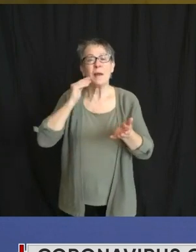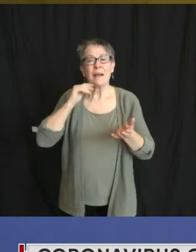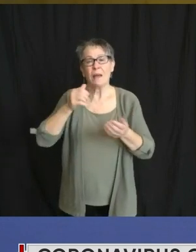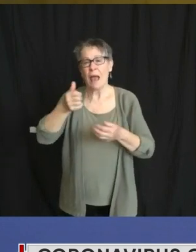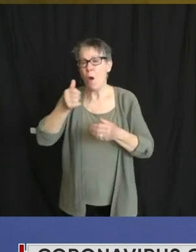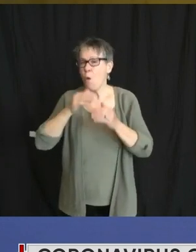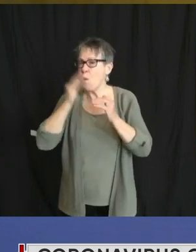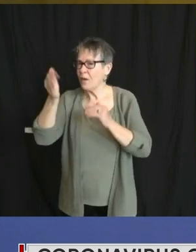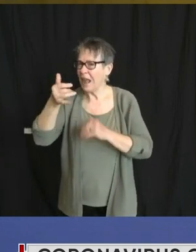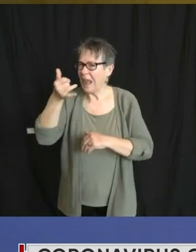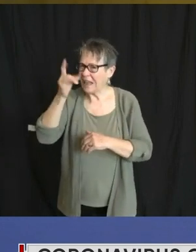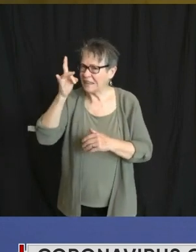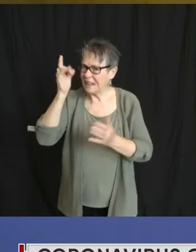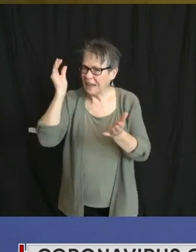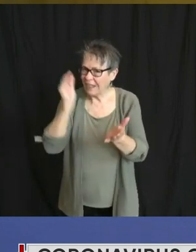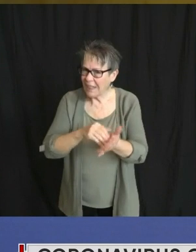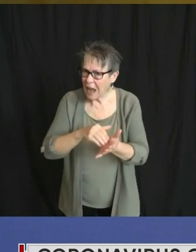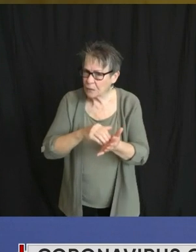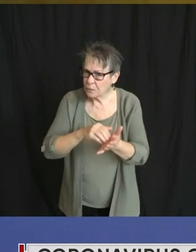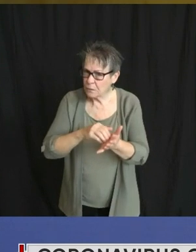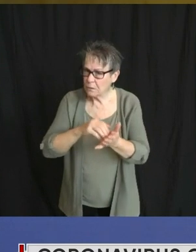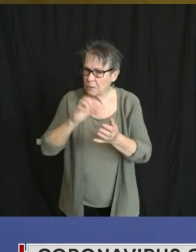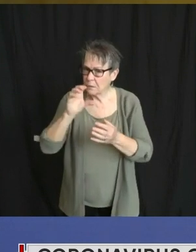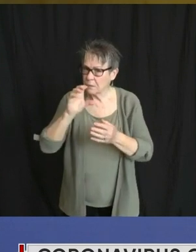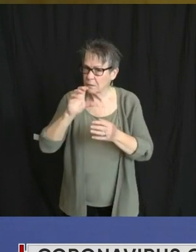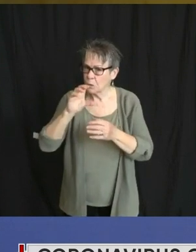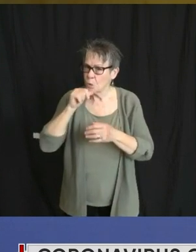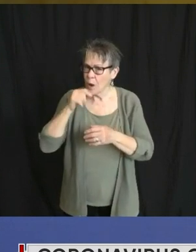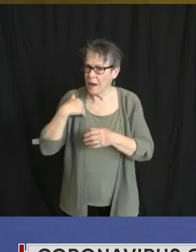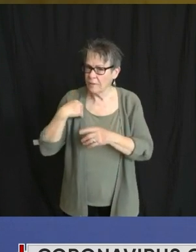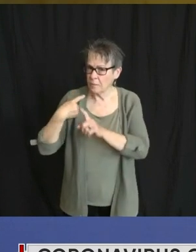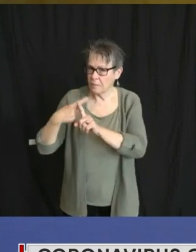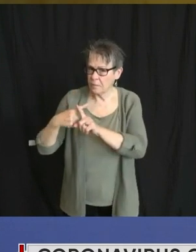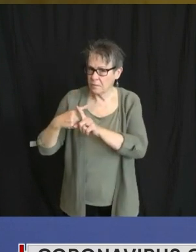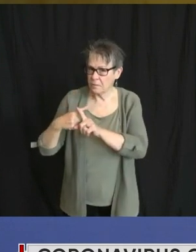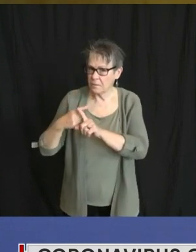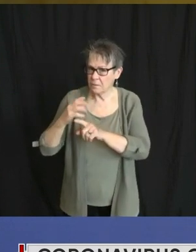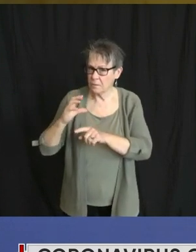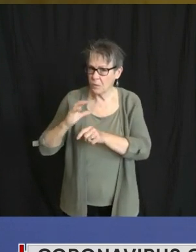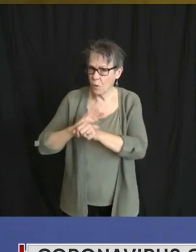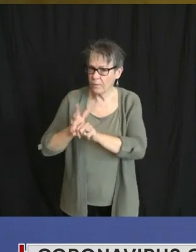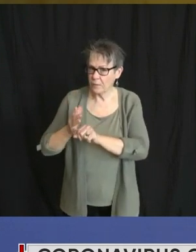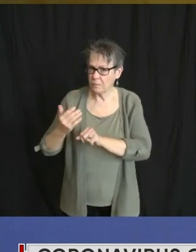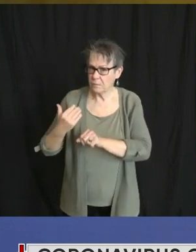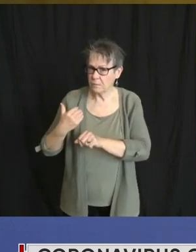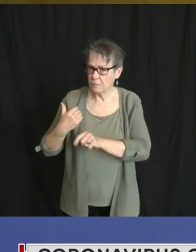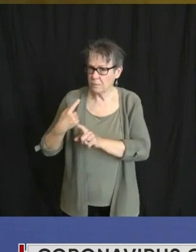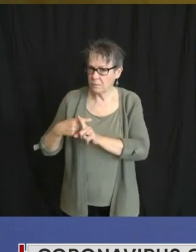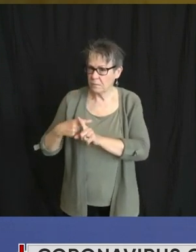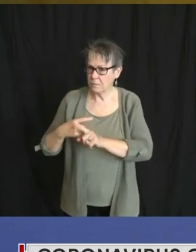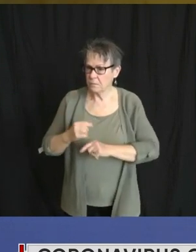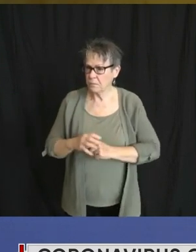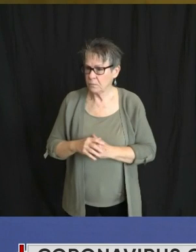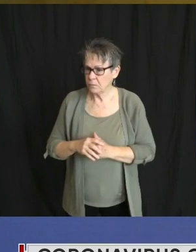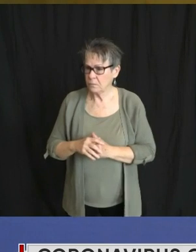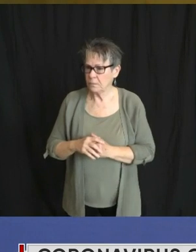ASSISTED LIVING FACILITIES. AT THE STATE VETERANS HOMES, AMONG THE CENSUS OF 704